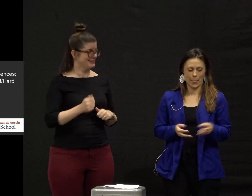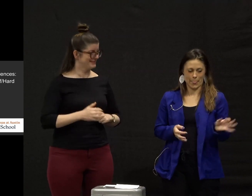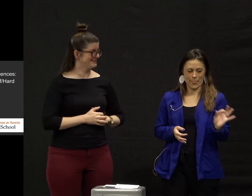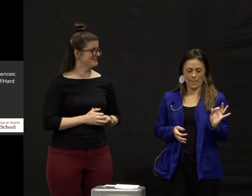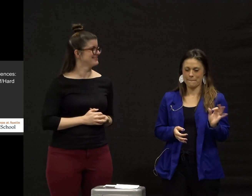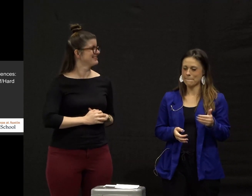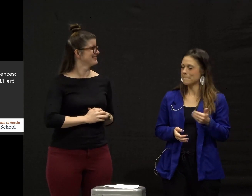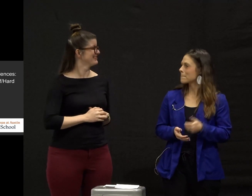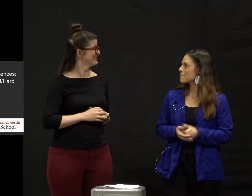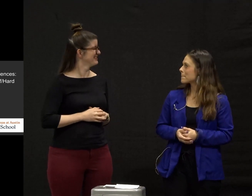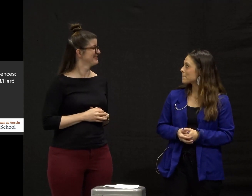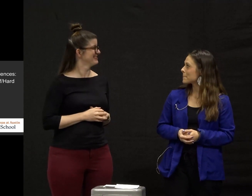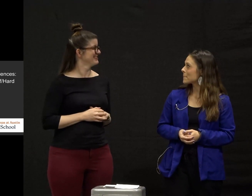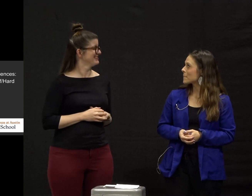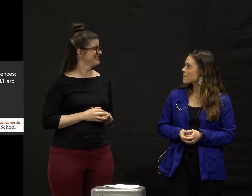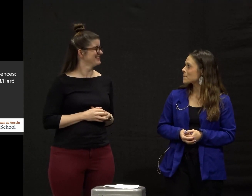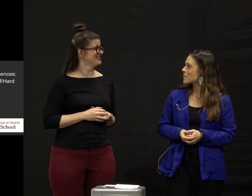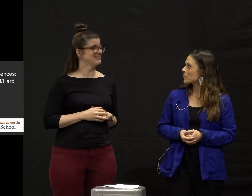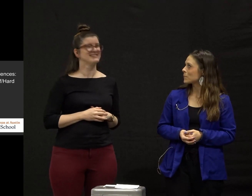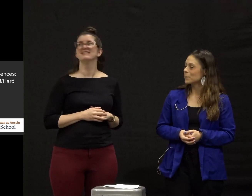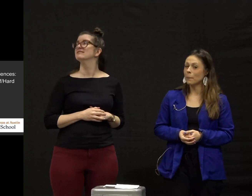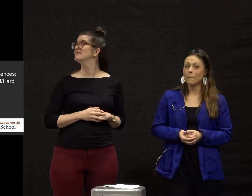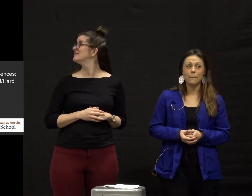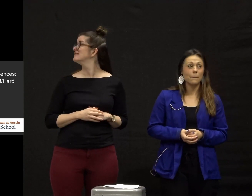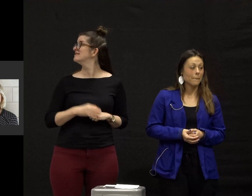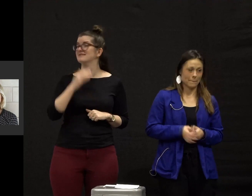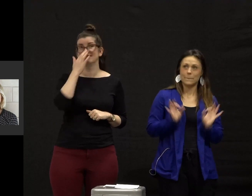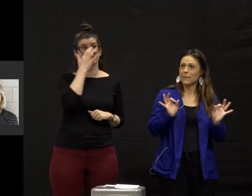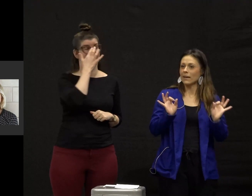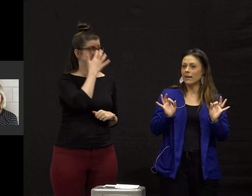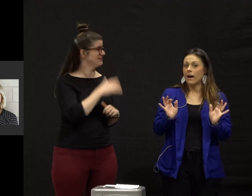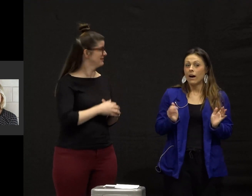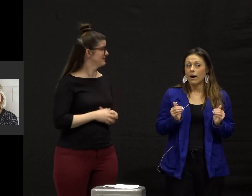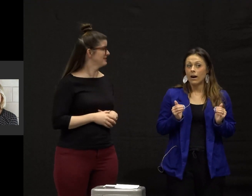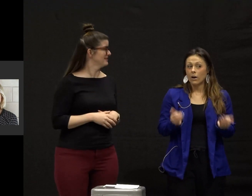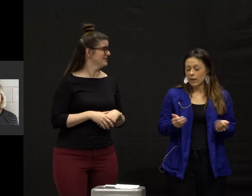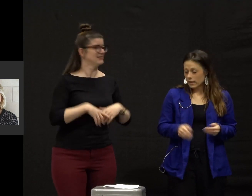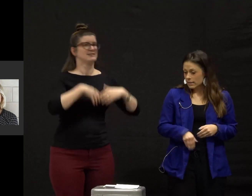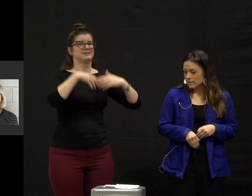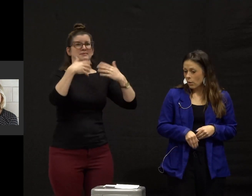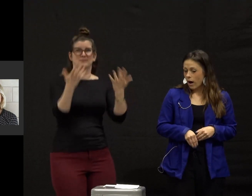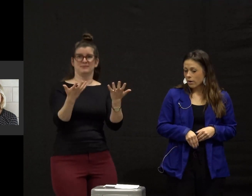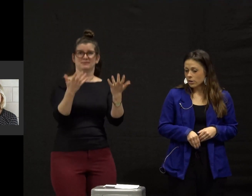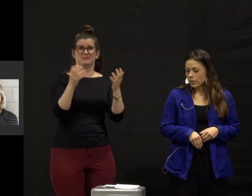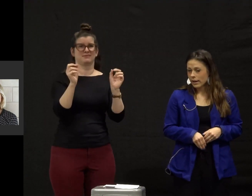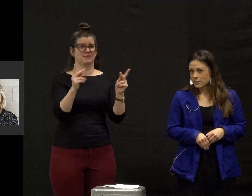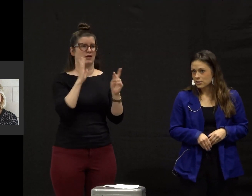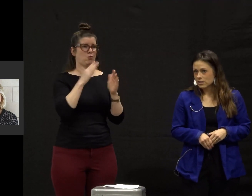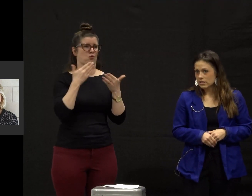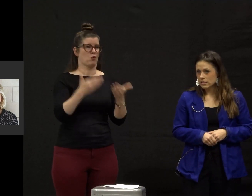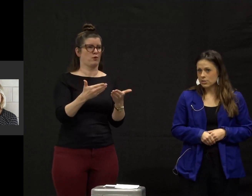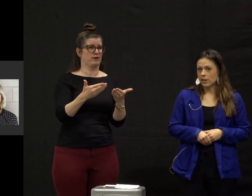Okay, let's see. How do we advance the slide? There we go. Okay, so I'll go ahead and just describe